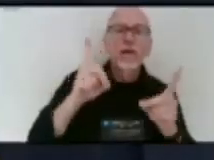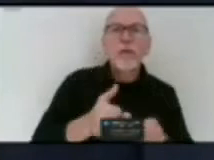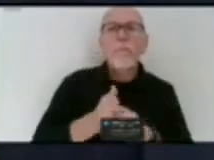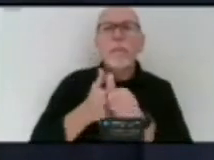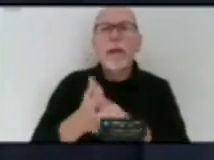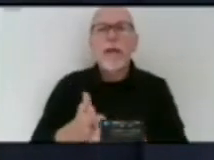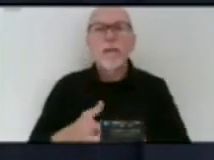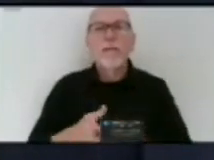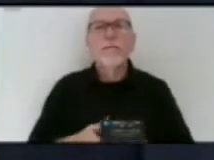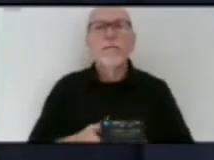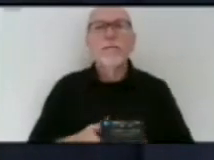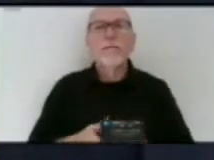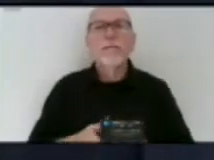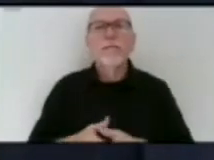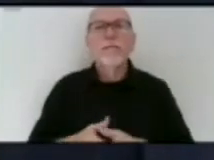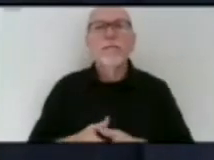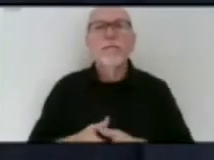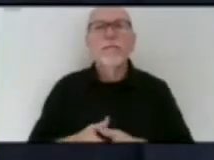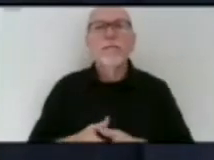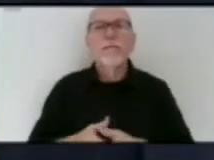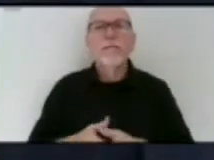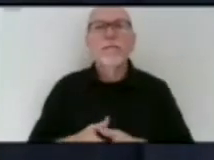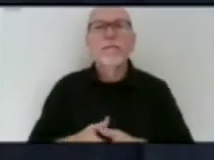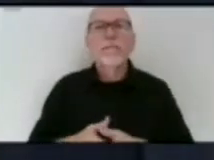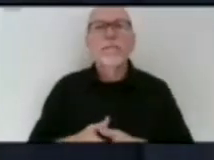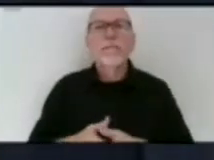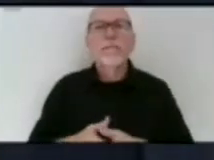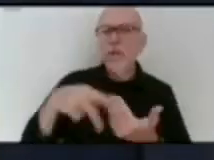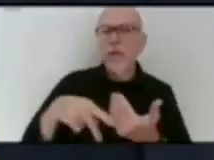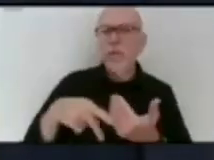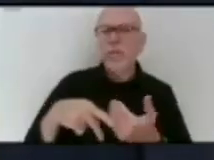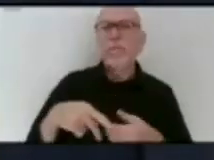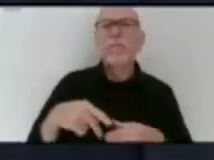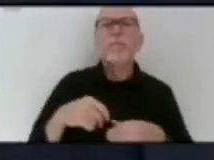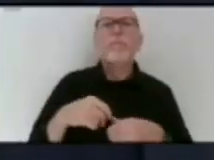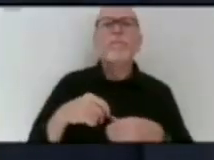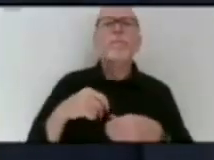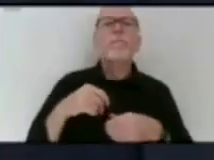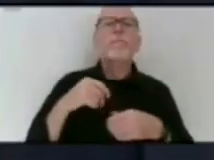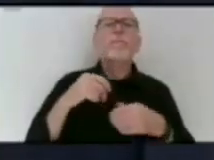We'll finalize this program and all the details In the next couple days,